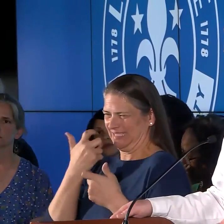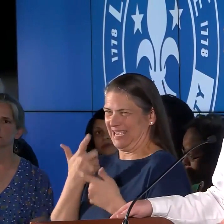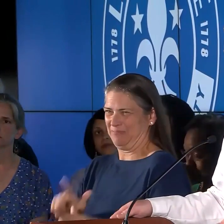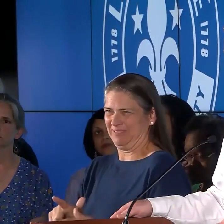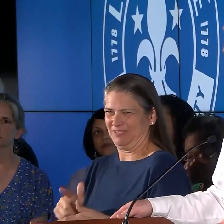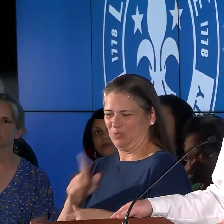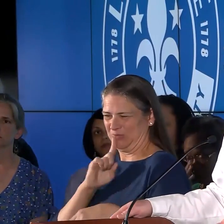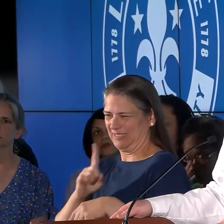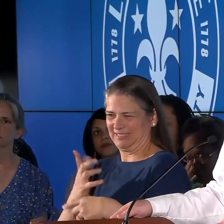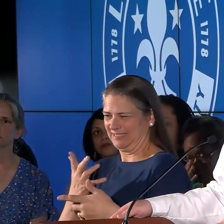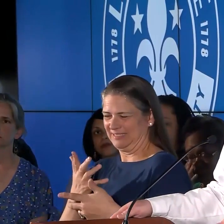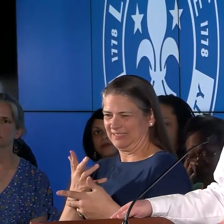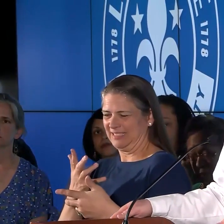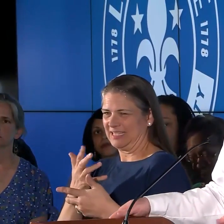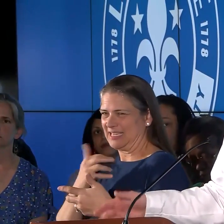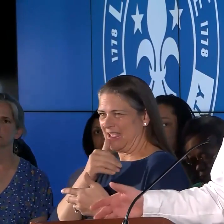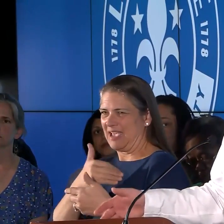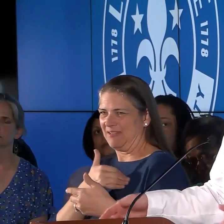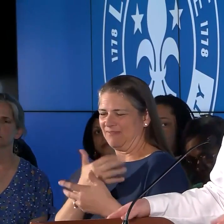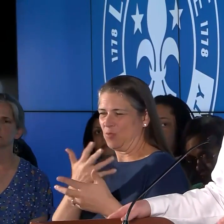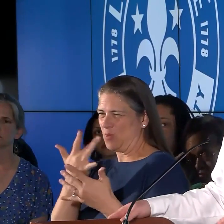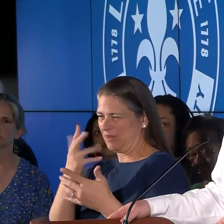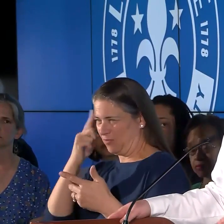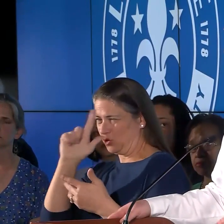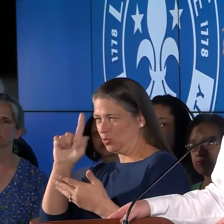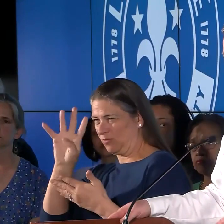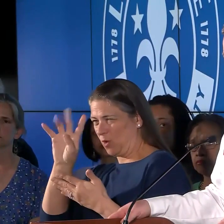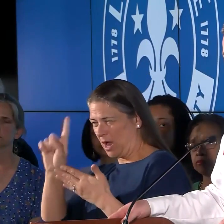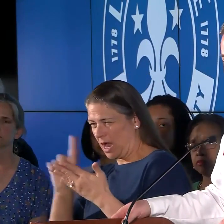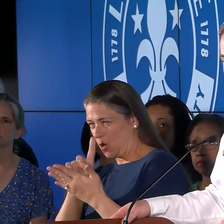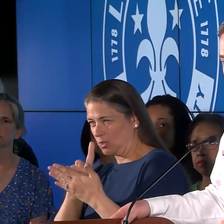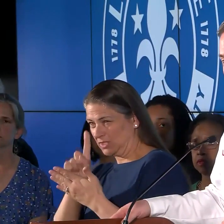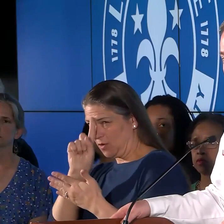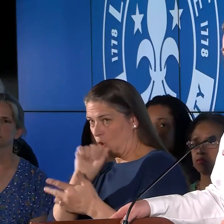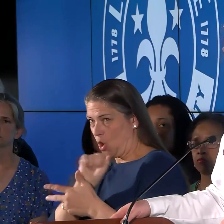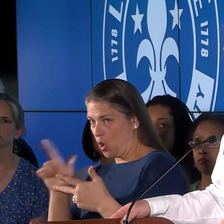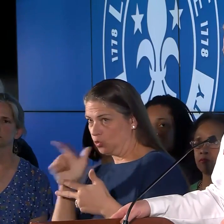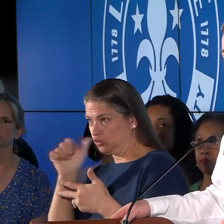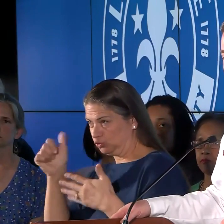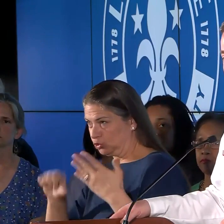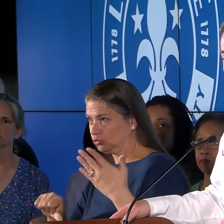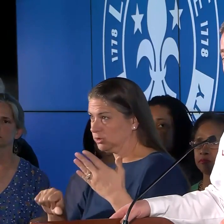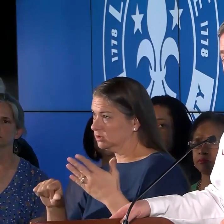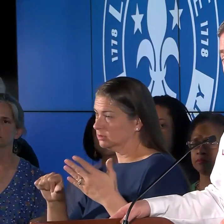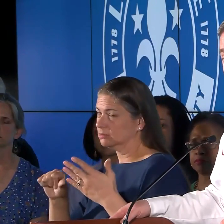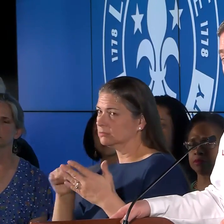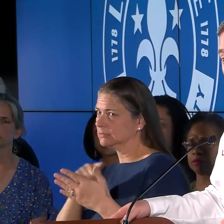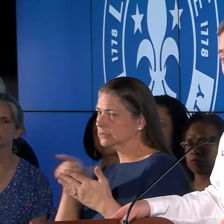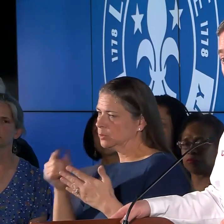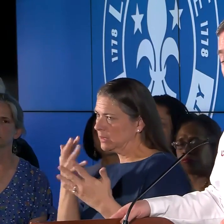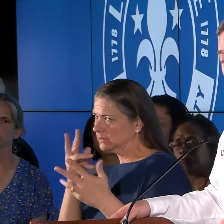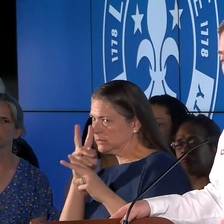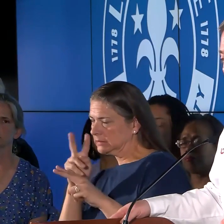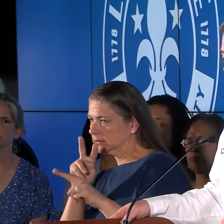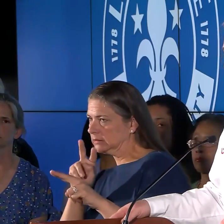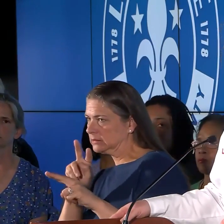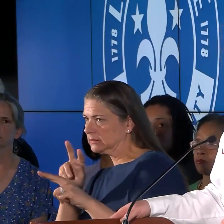information. Really the next 24 hours for all involved in this who required an operation are going to be the critical time period for us to